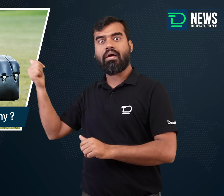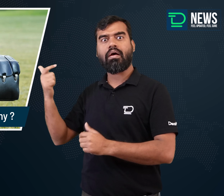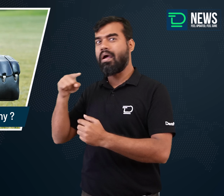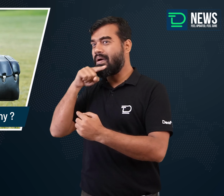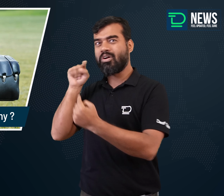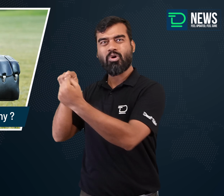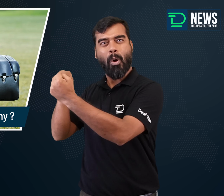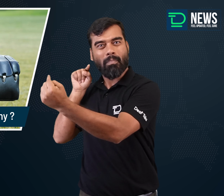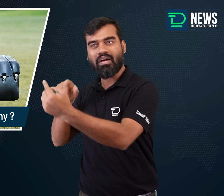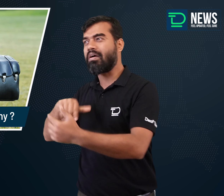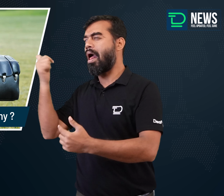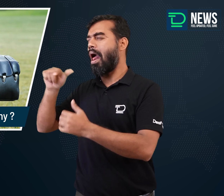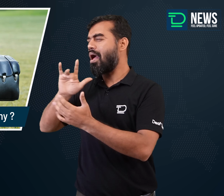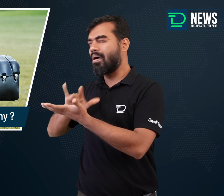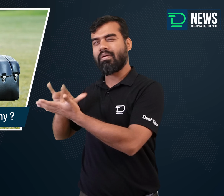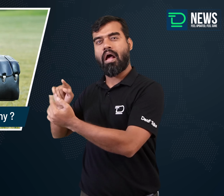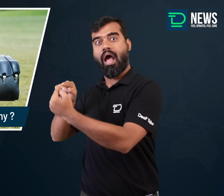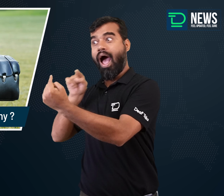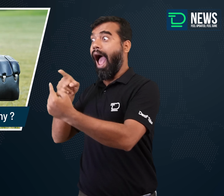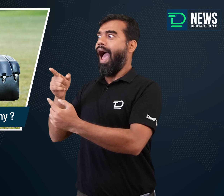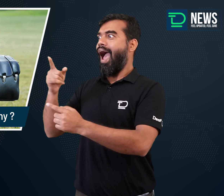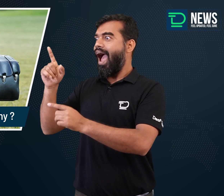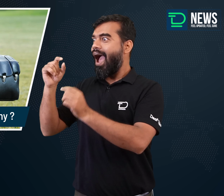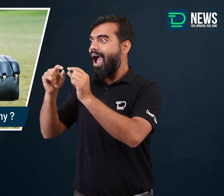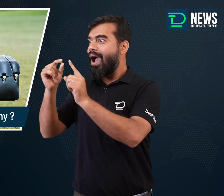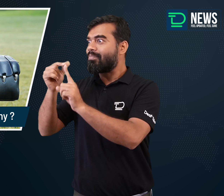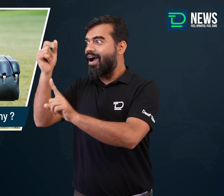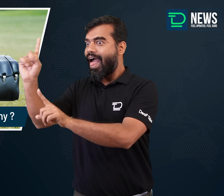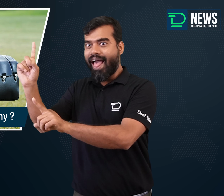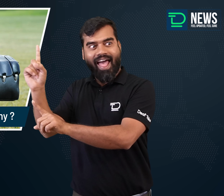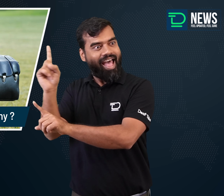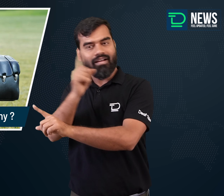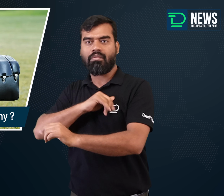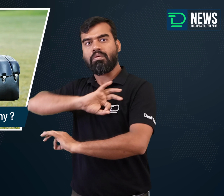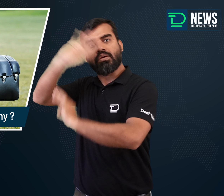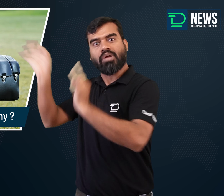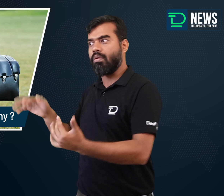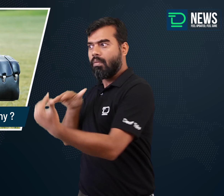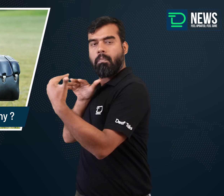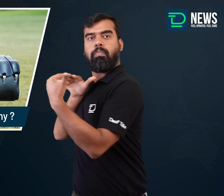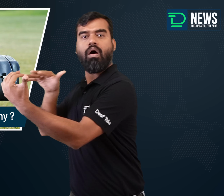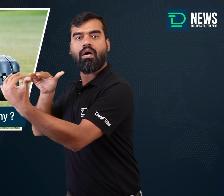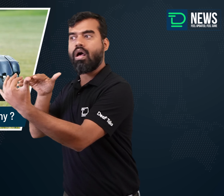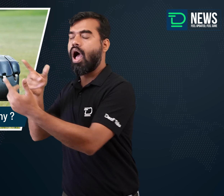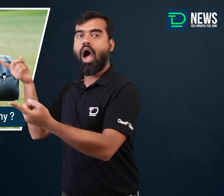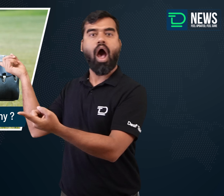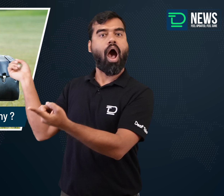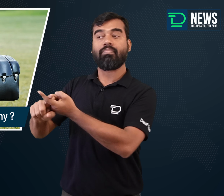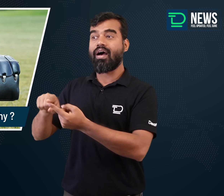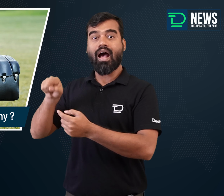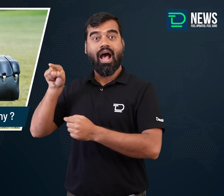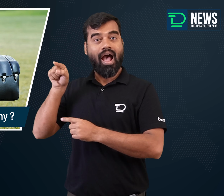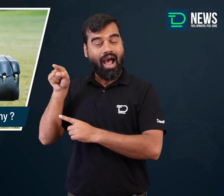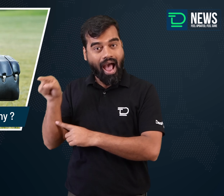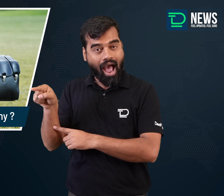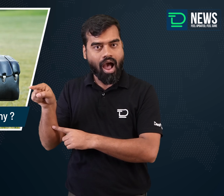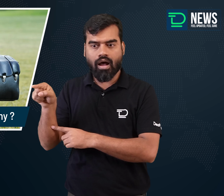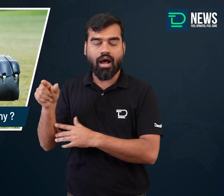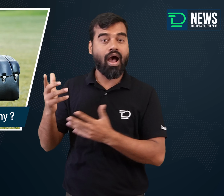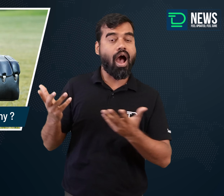but unfortunately Russia or other countries took war against America.